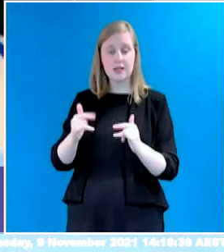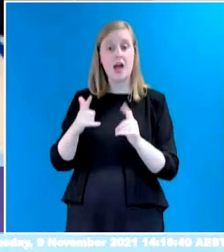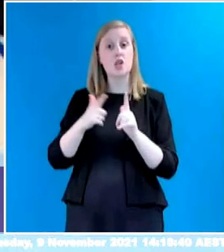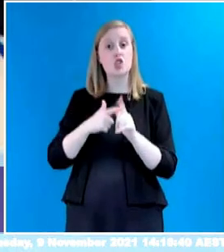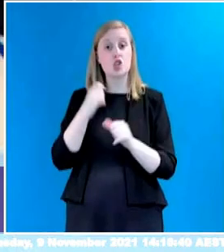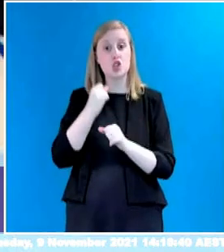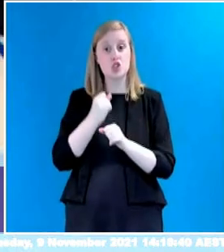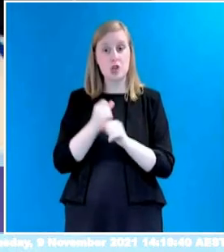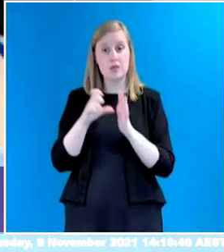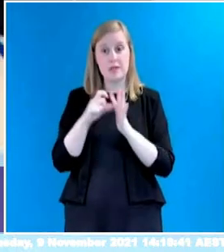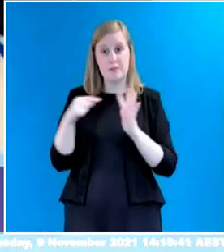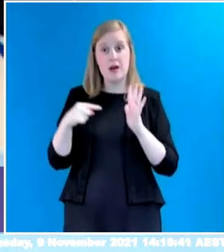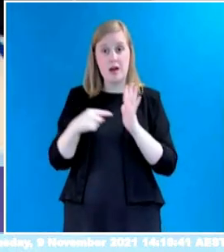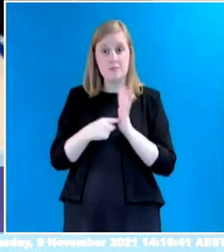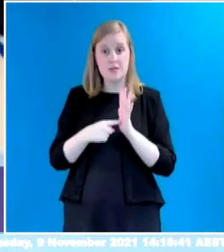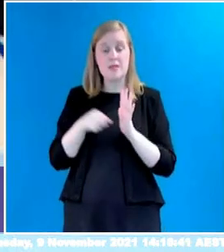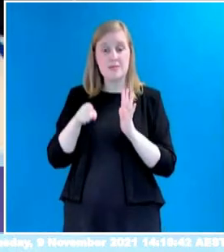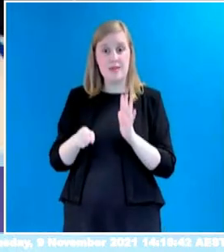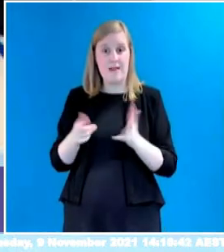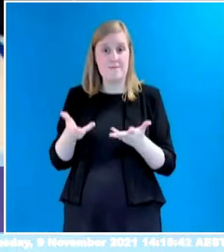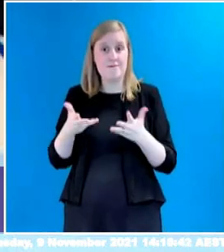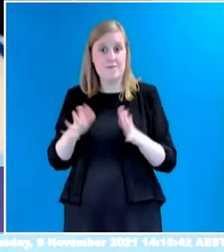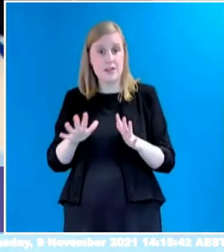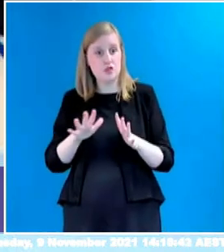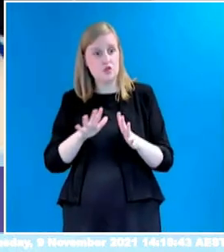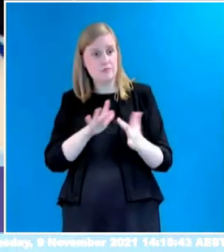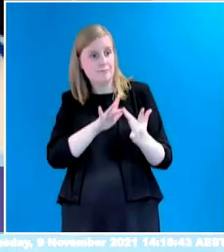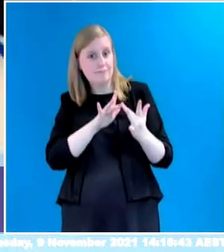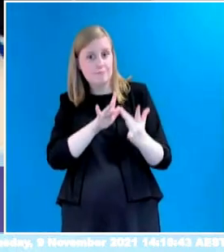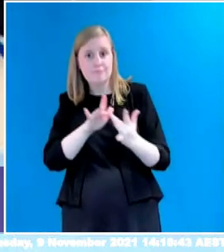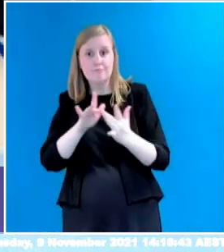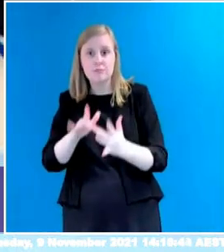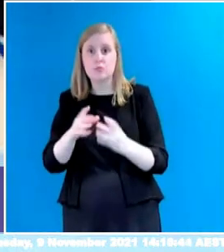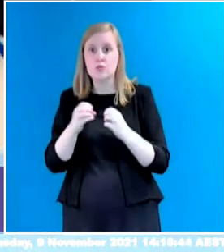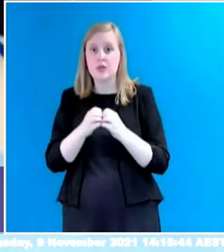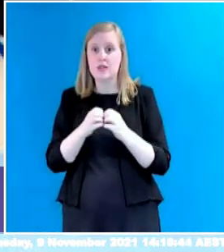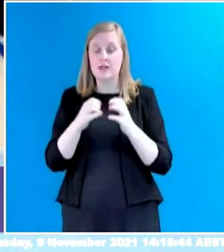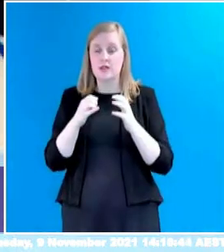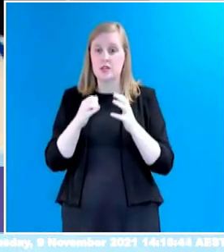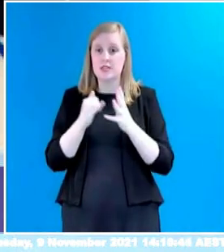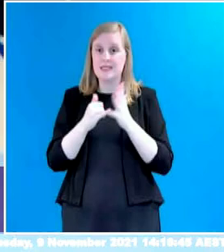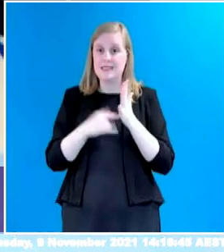engaged with the states and territories, including through the form of a survey,